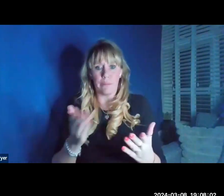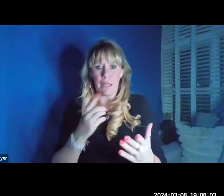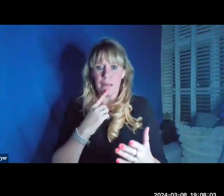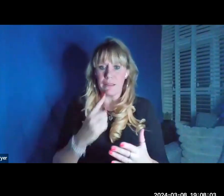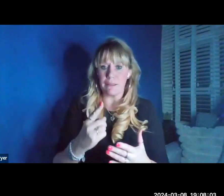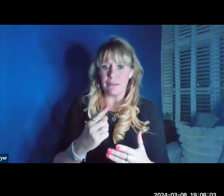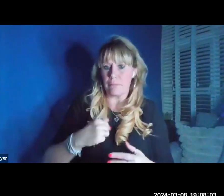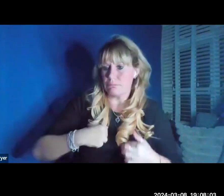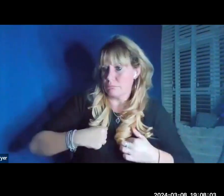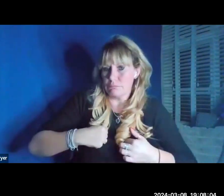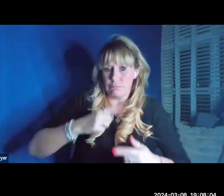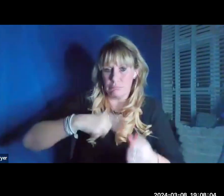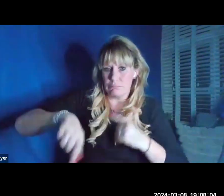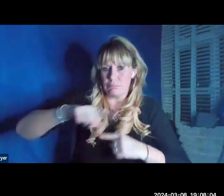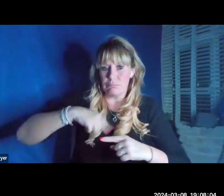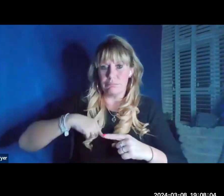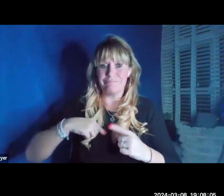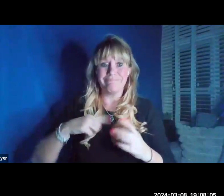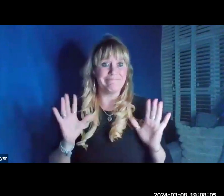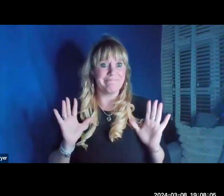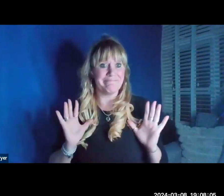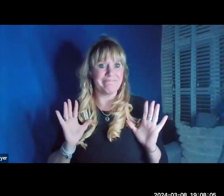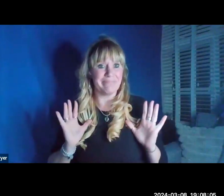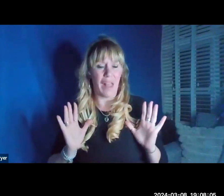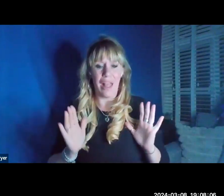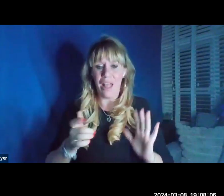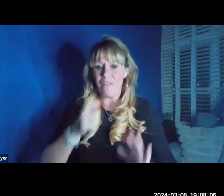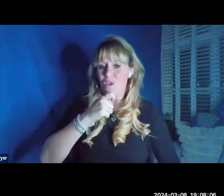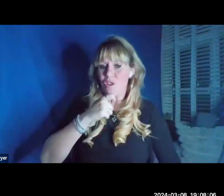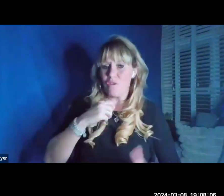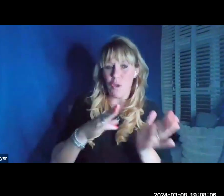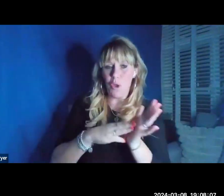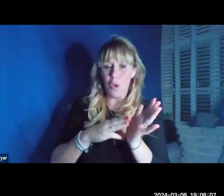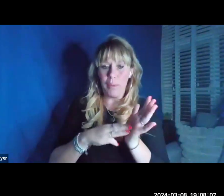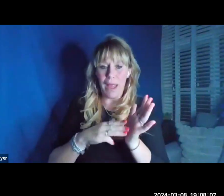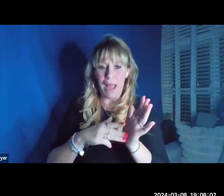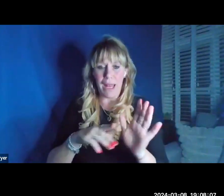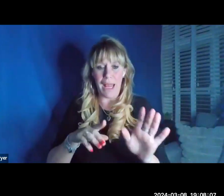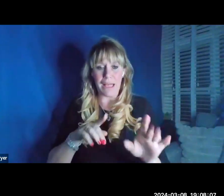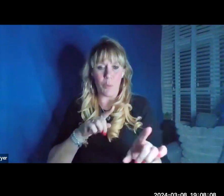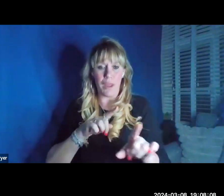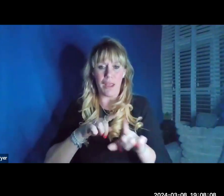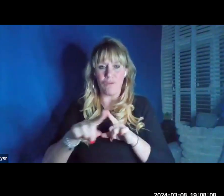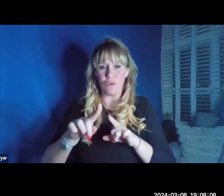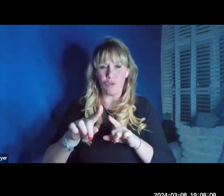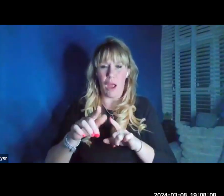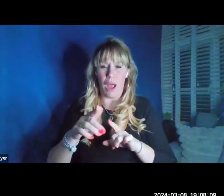today it's our turn to draw the line